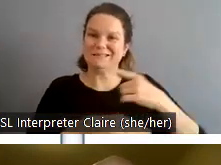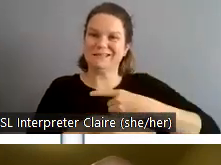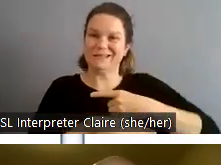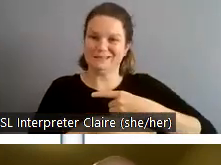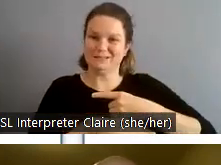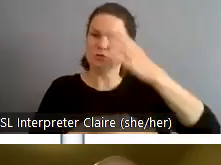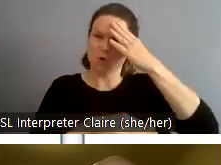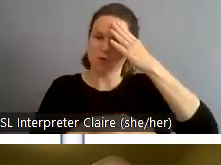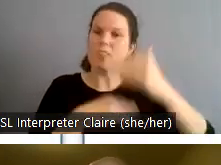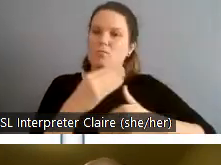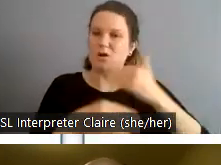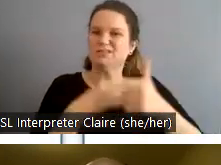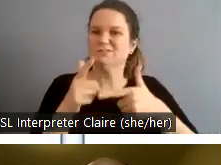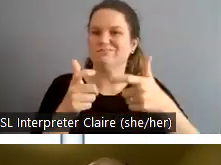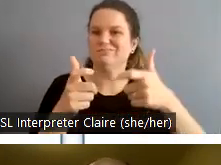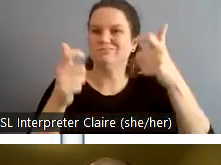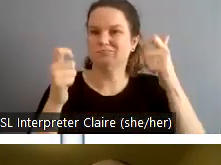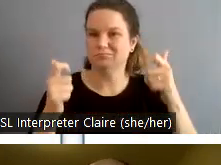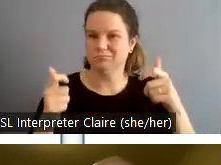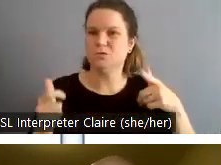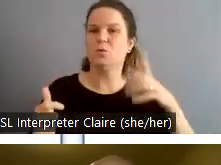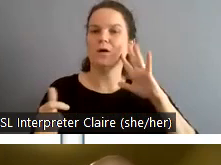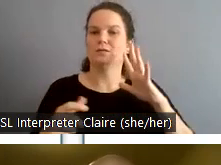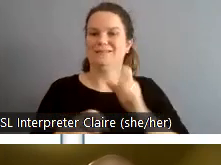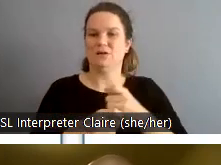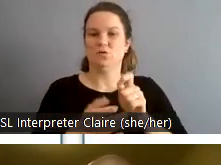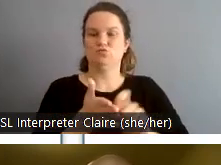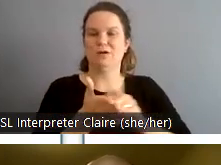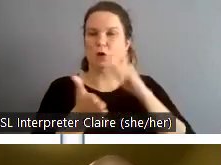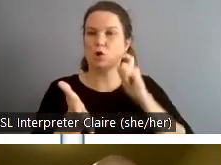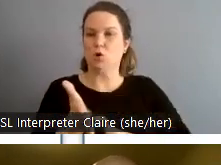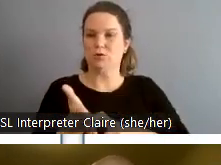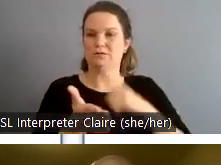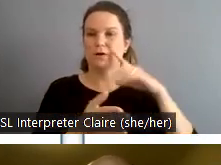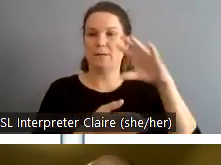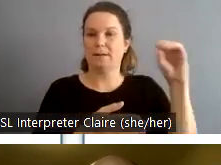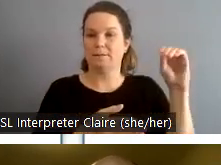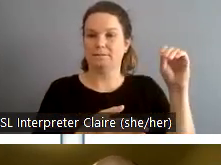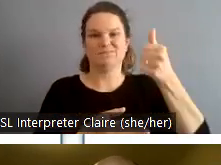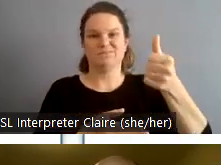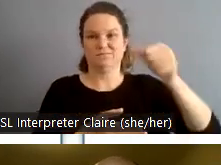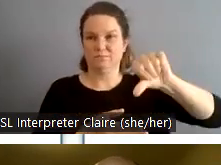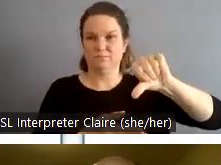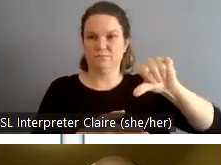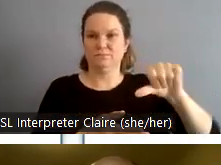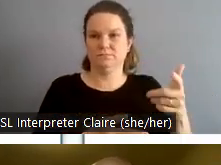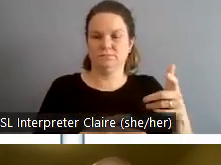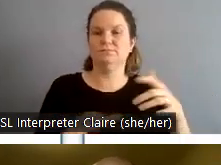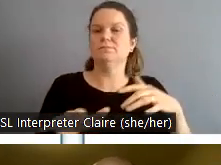process is going to move forward for you to be able to get written notice from your employer to say thumbs up, thumbs